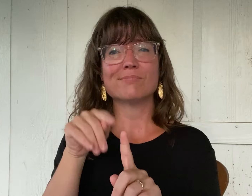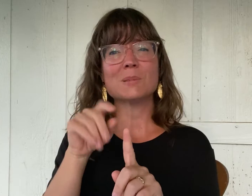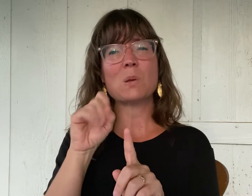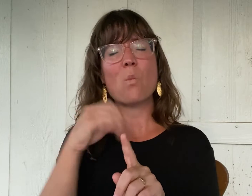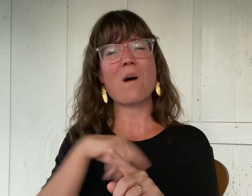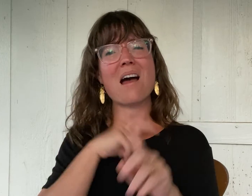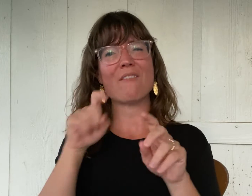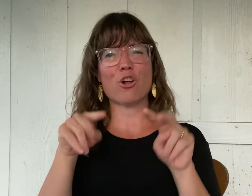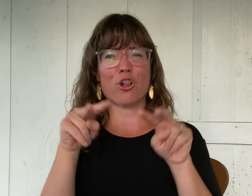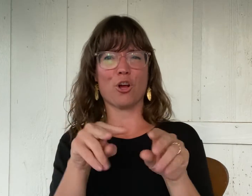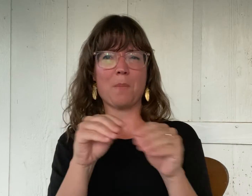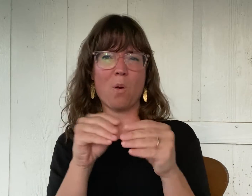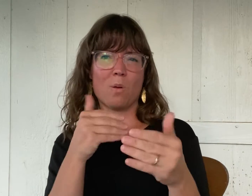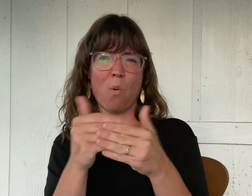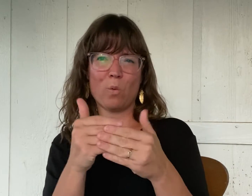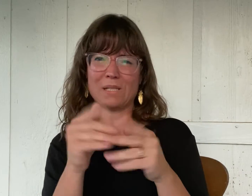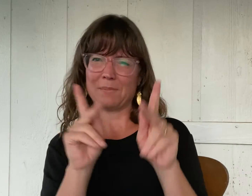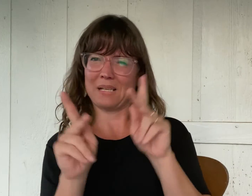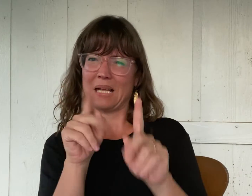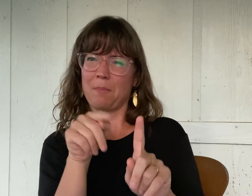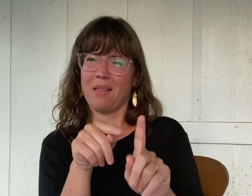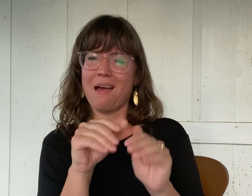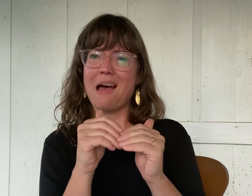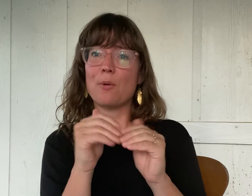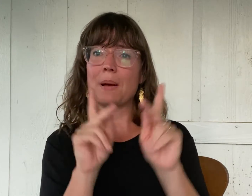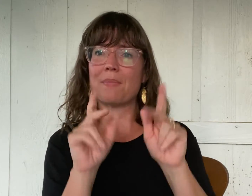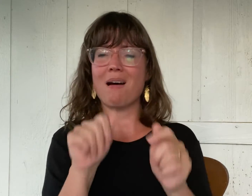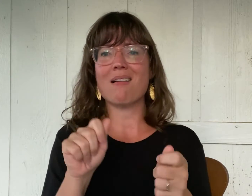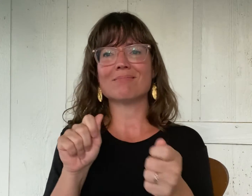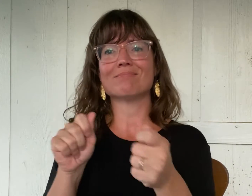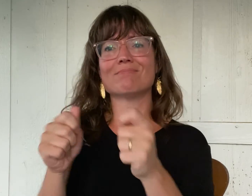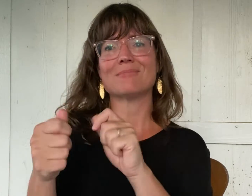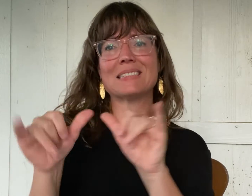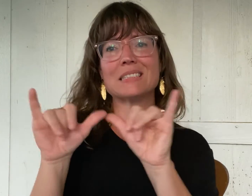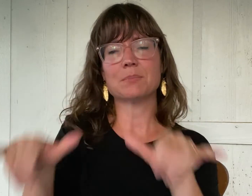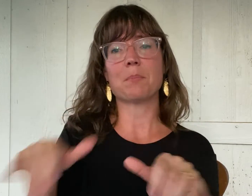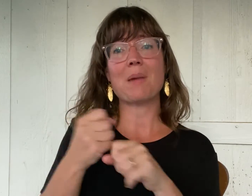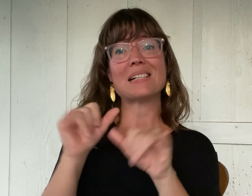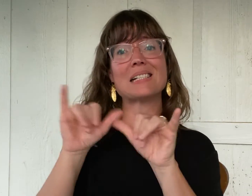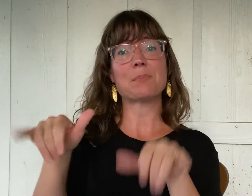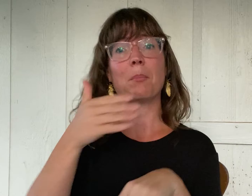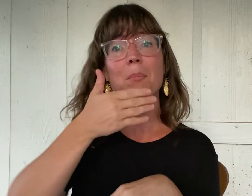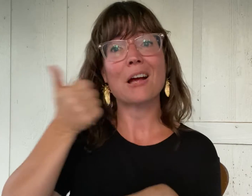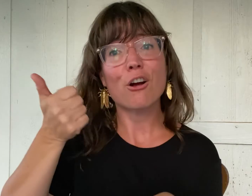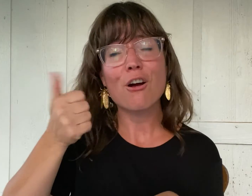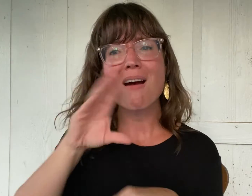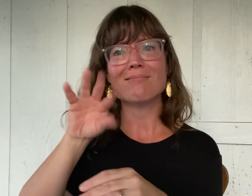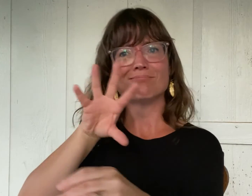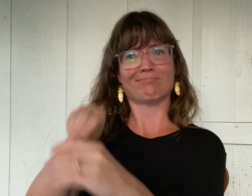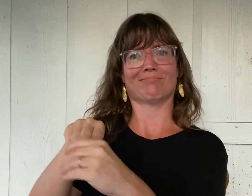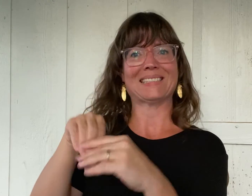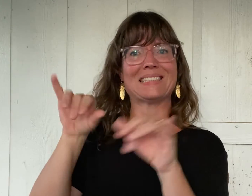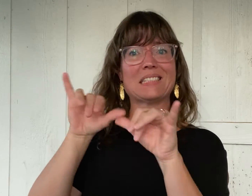So we have to look more closely at people because they are who will change and improve the system.